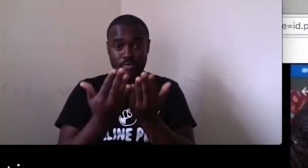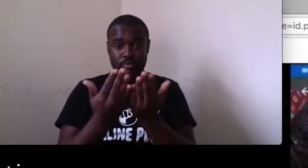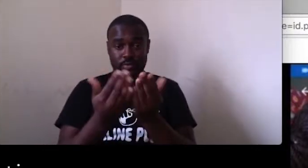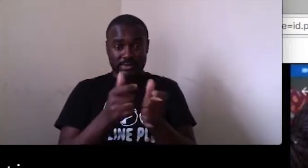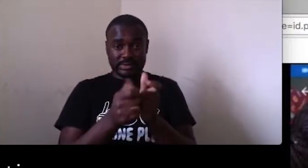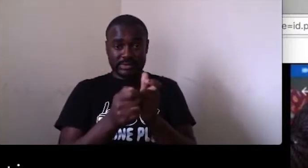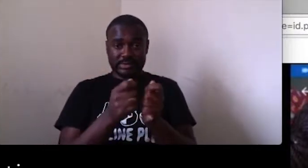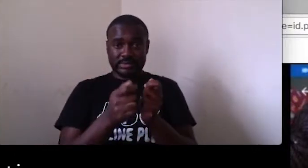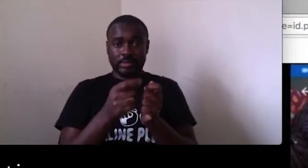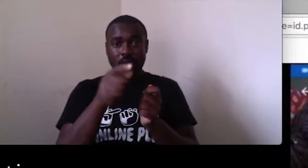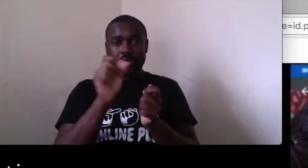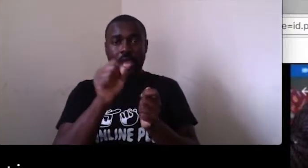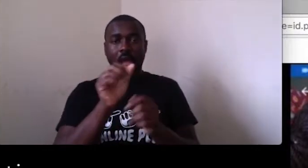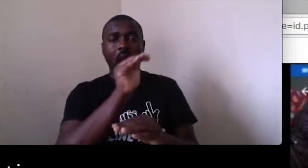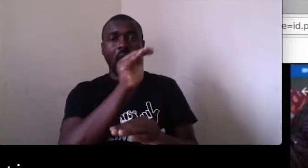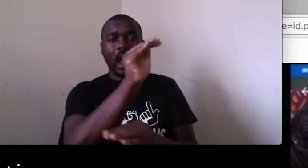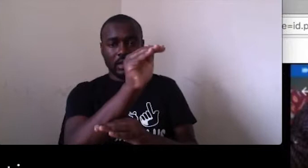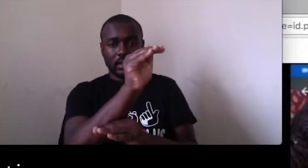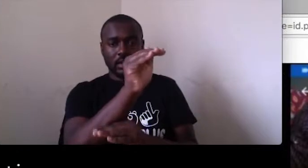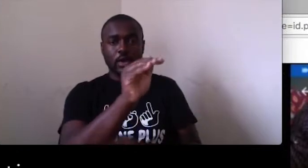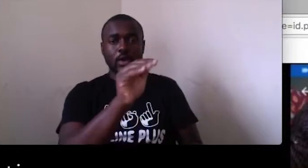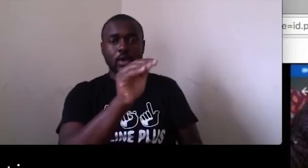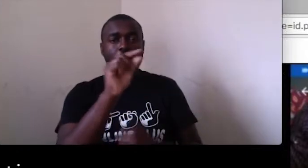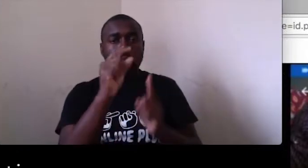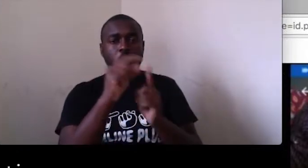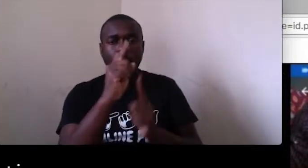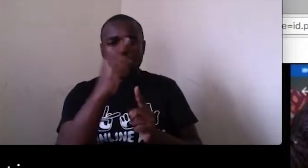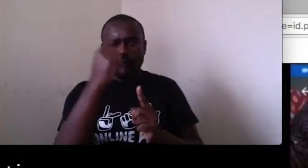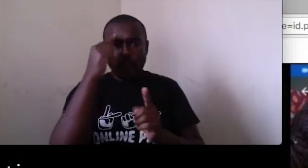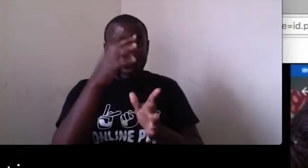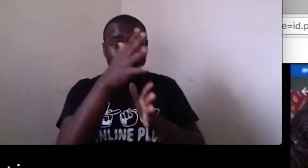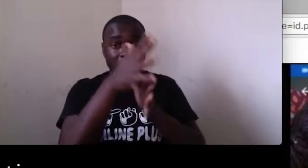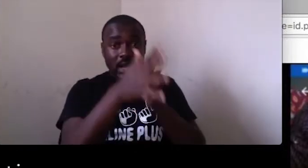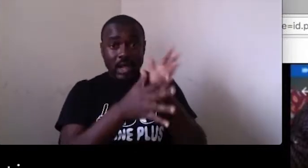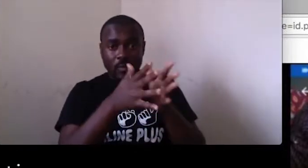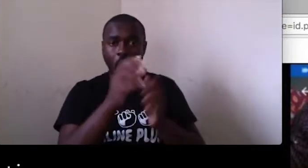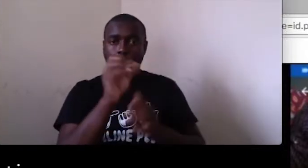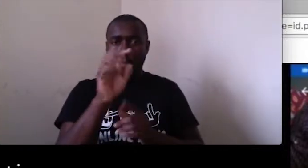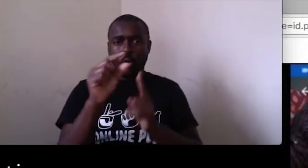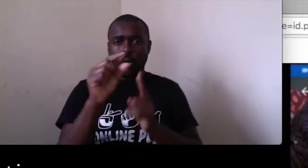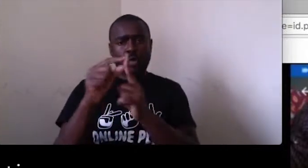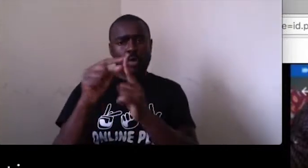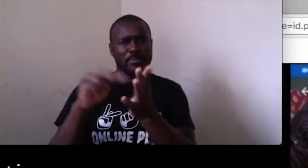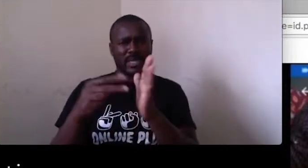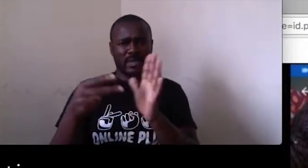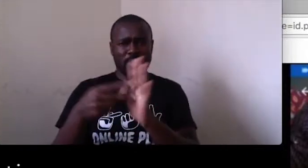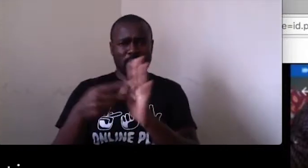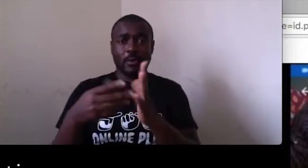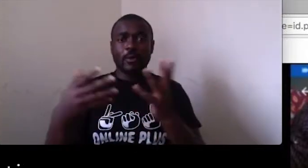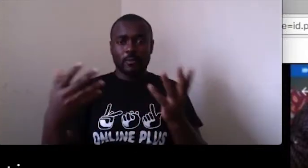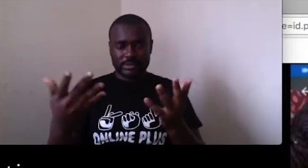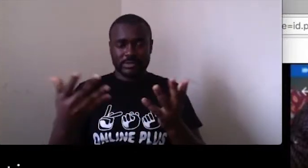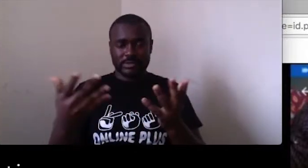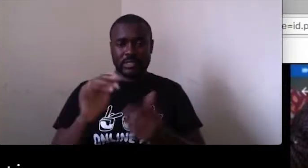This is available through Facebook messenger What you do is ask a word to help you sign a word